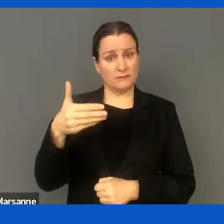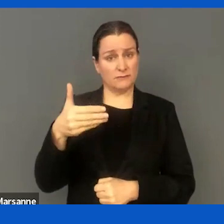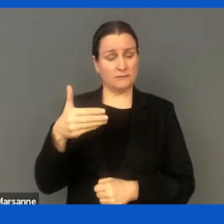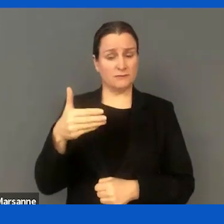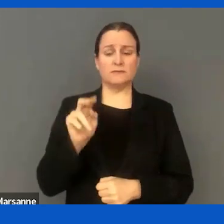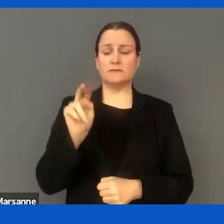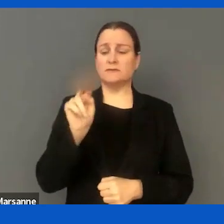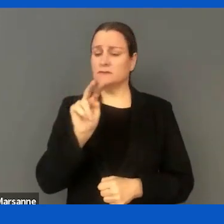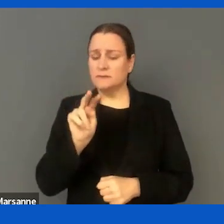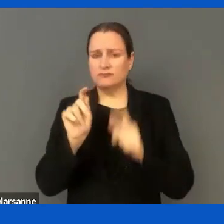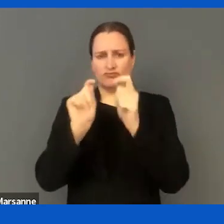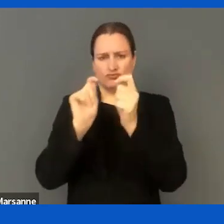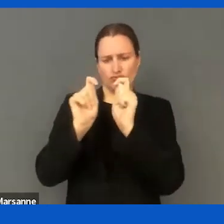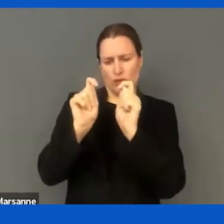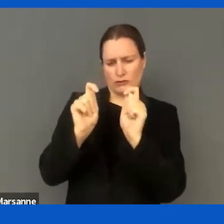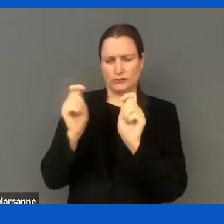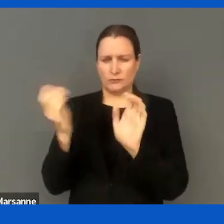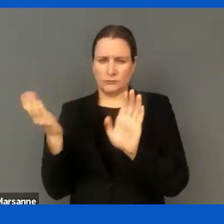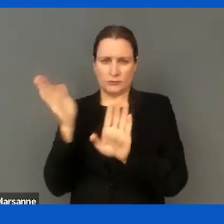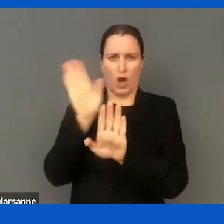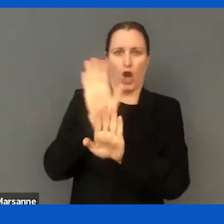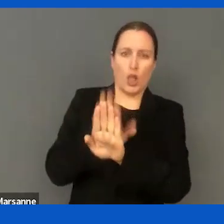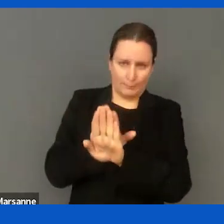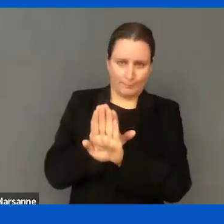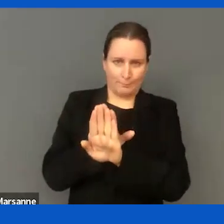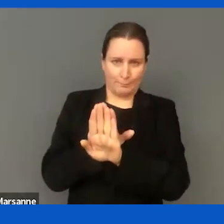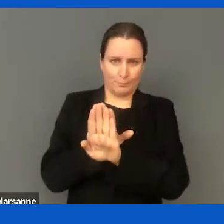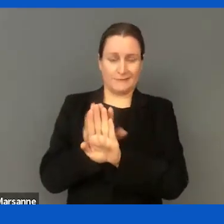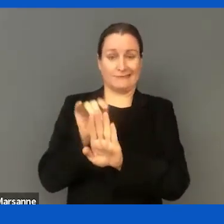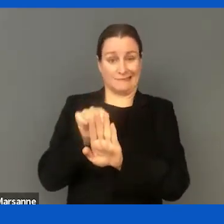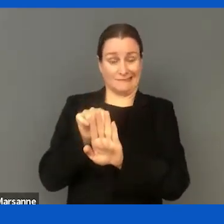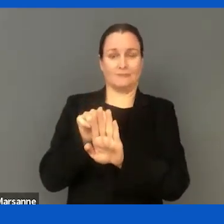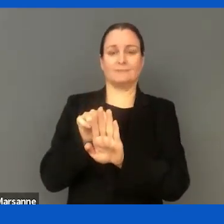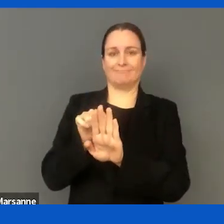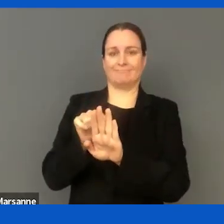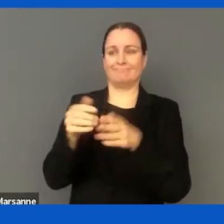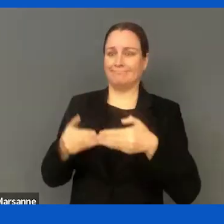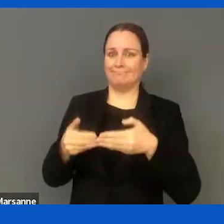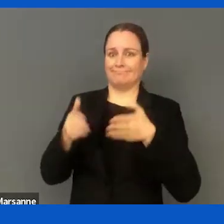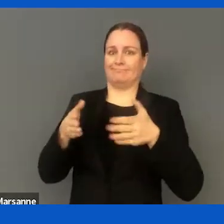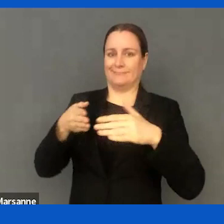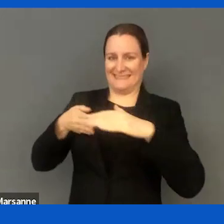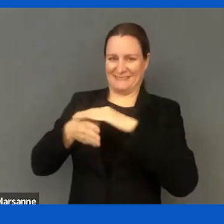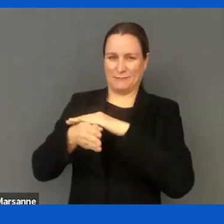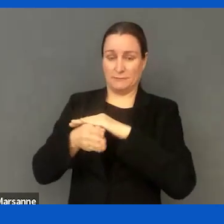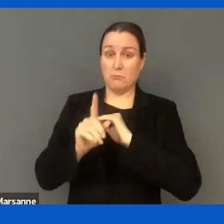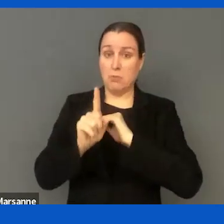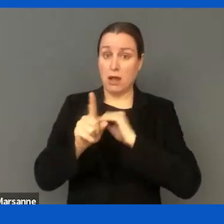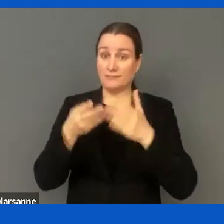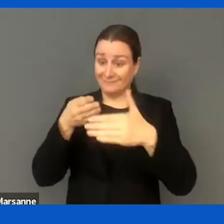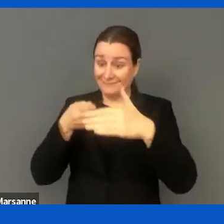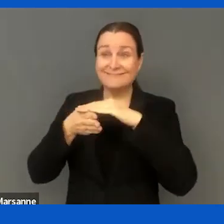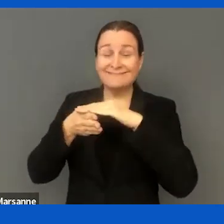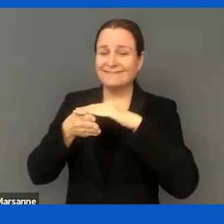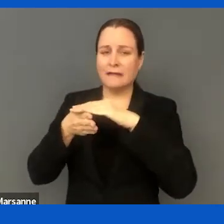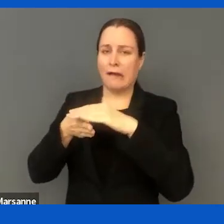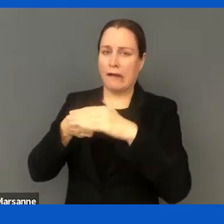told automatically to fix accessibility issue inside the website. We have different kind of